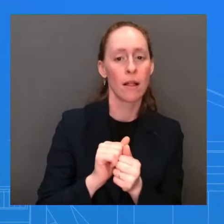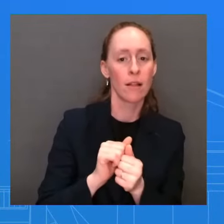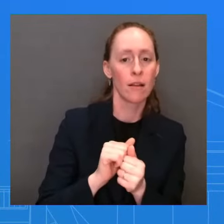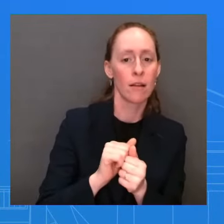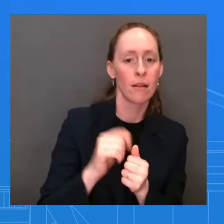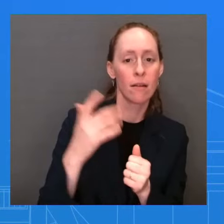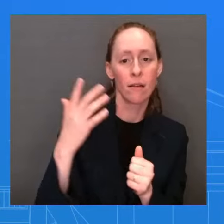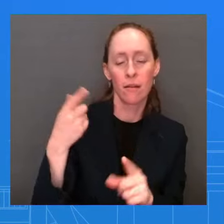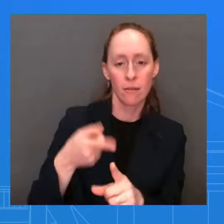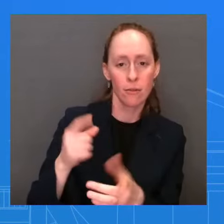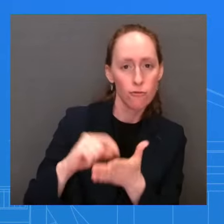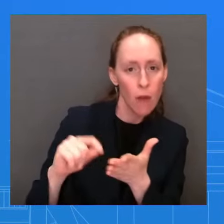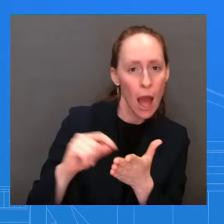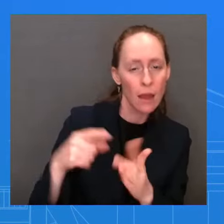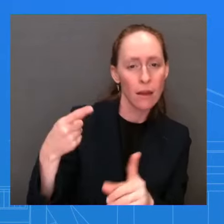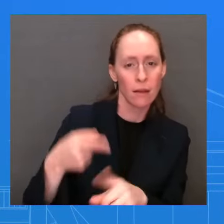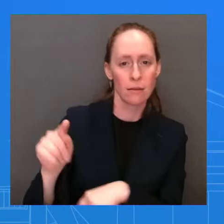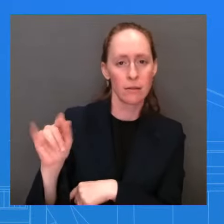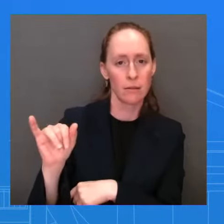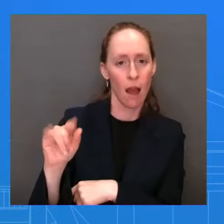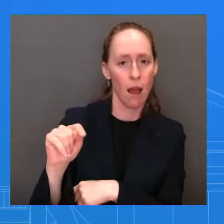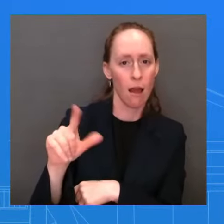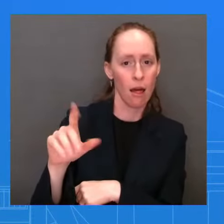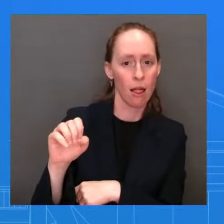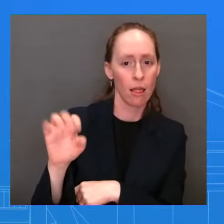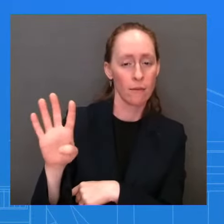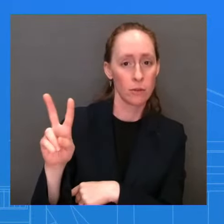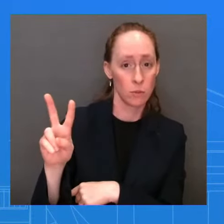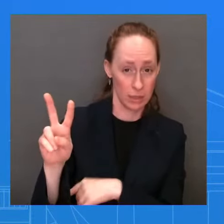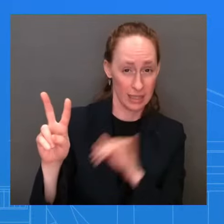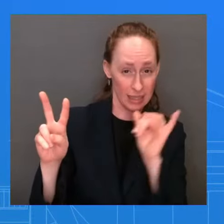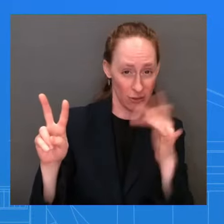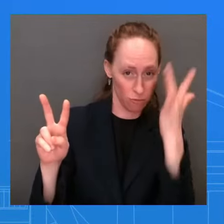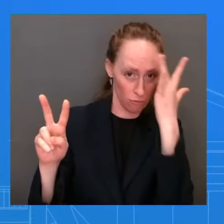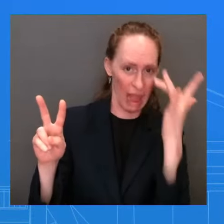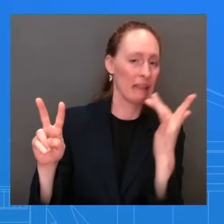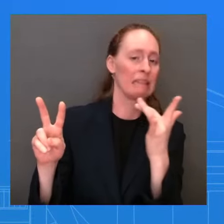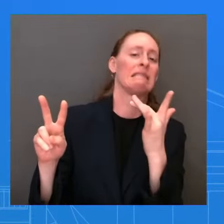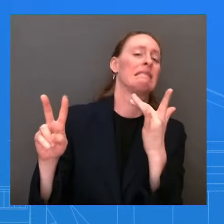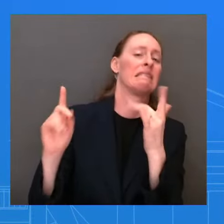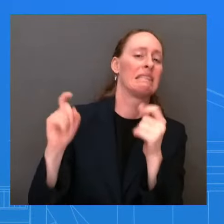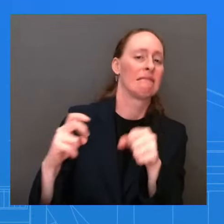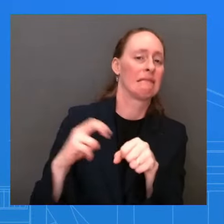her departure has been in the works for some time. She has said that she was going to do the first two years of this administration.